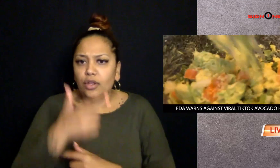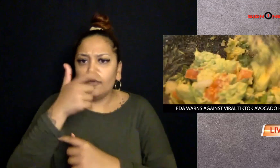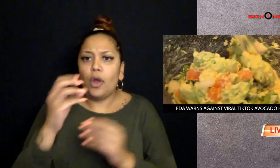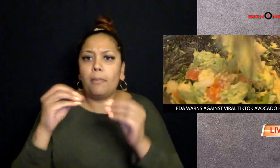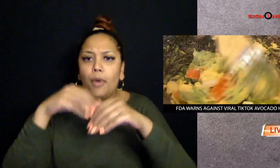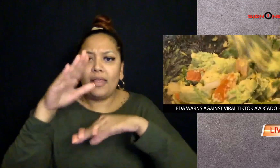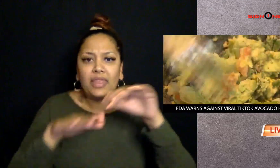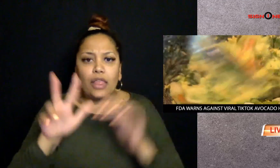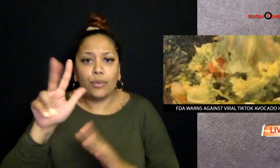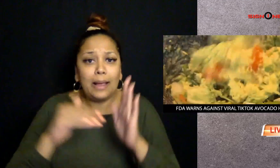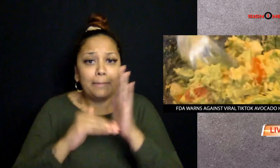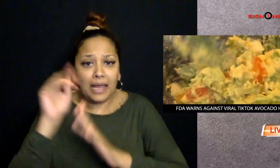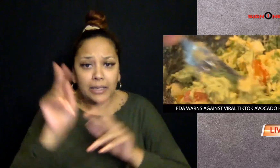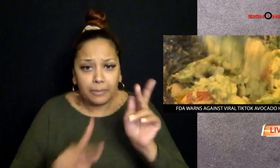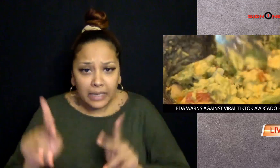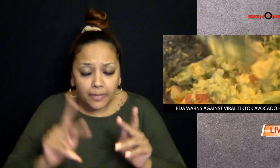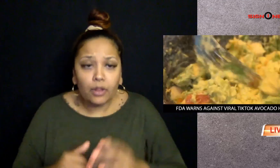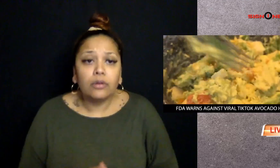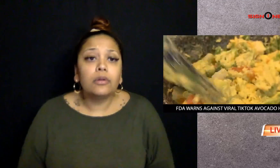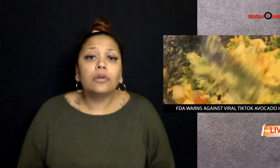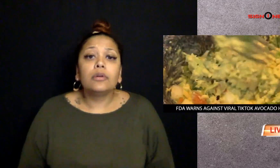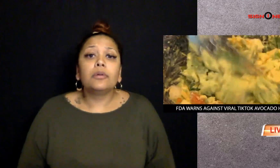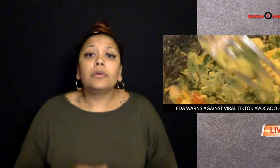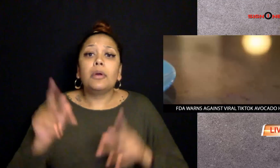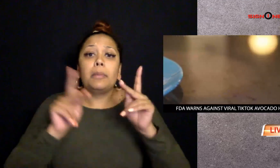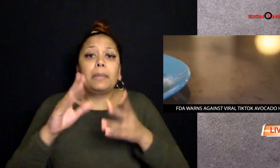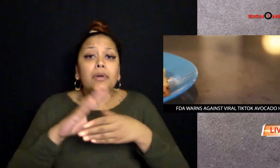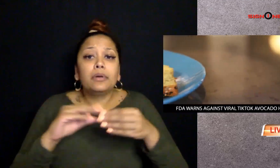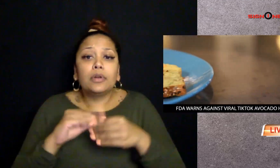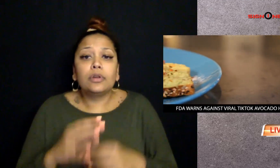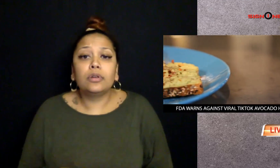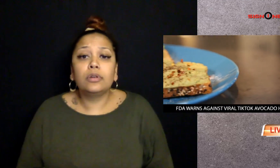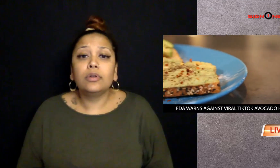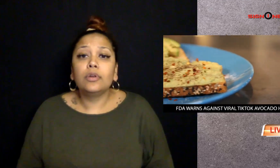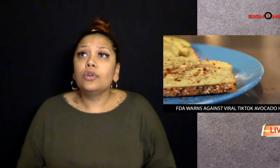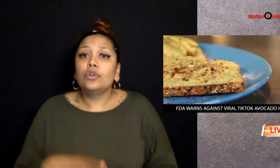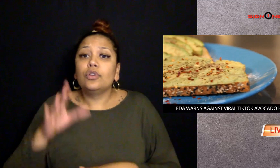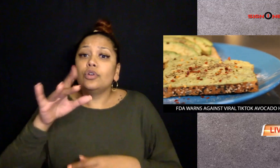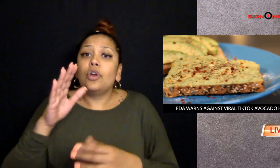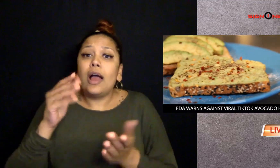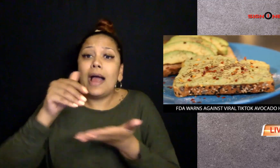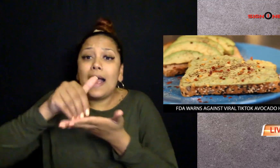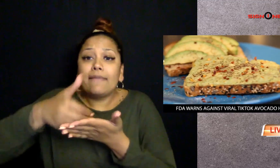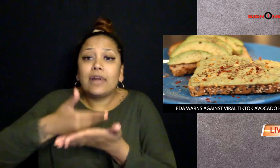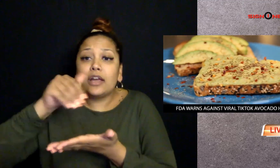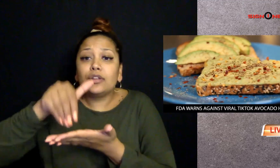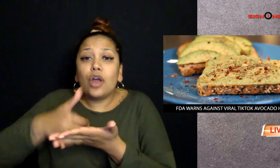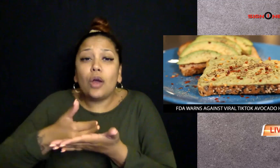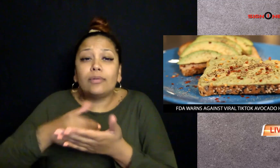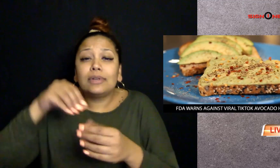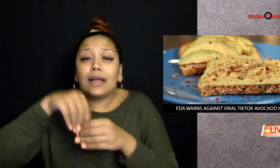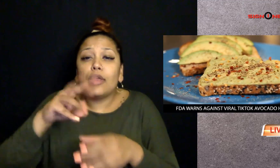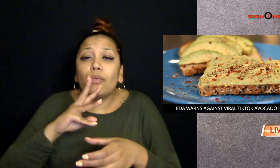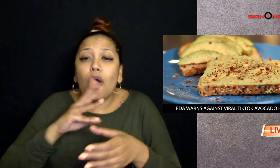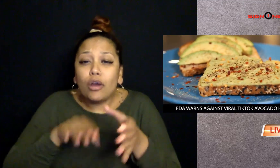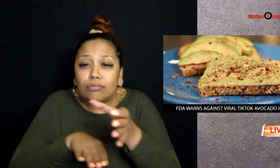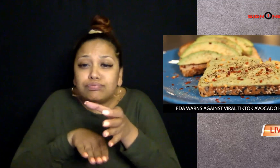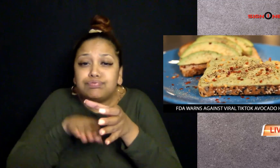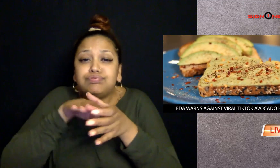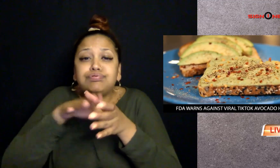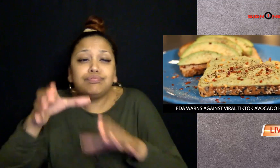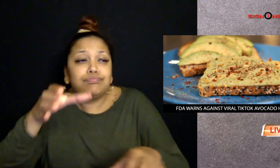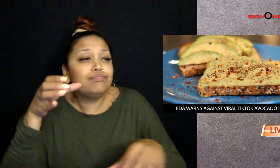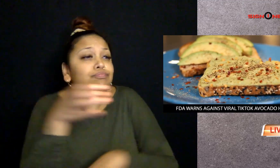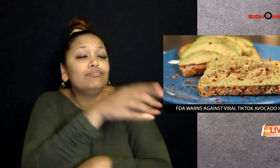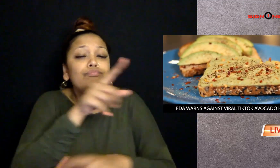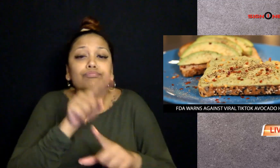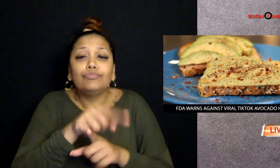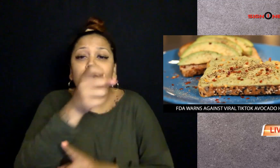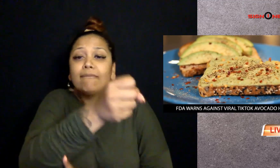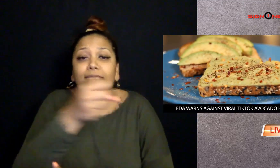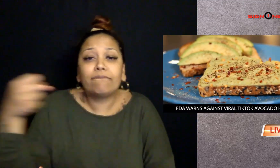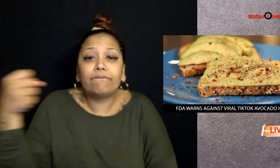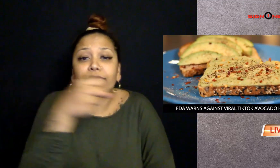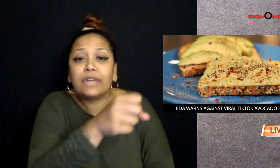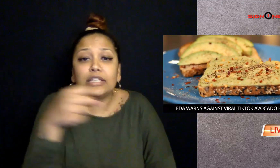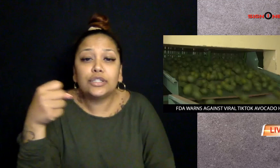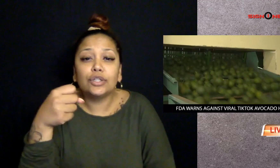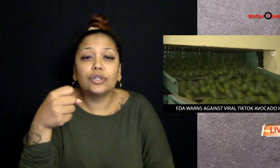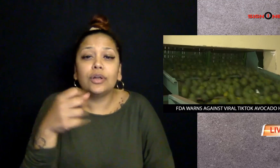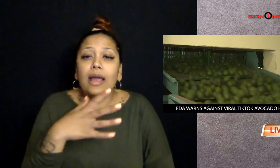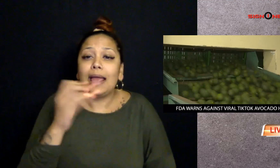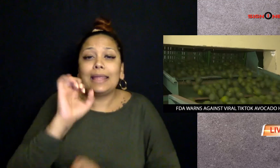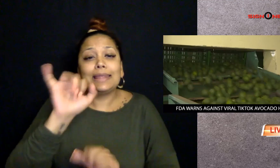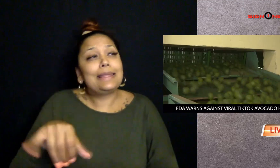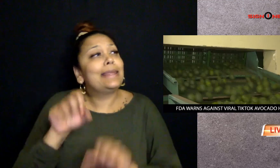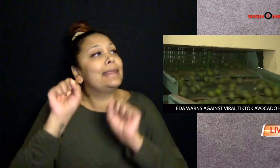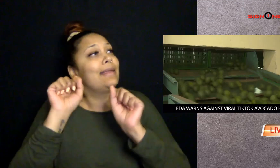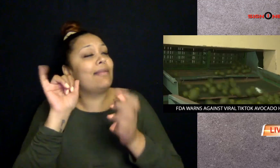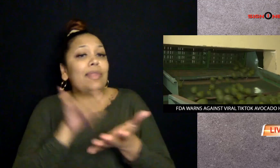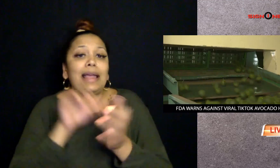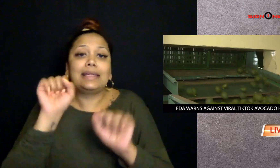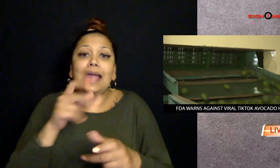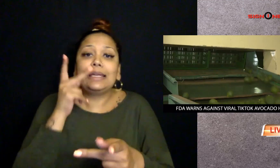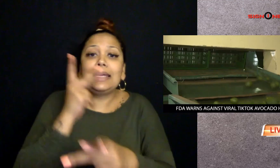gone viral on TikTok viewed by more than 3 million people people say storing whole avocados